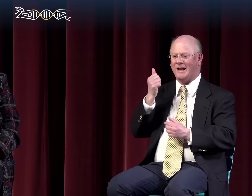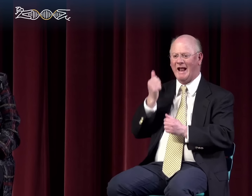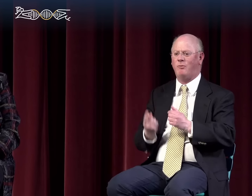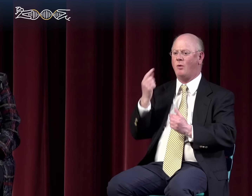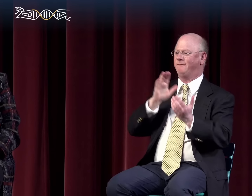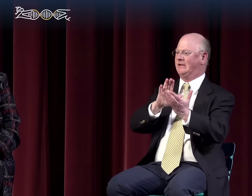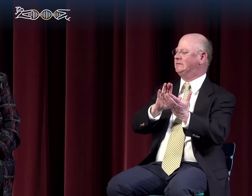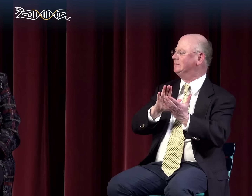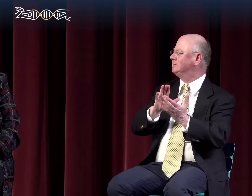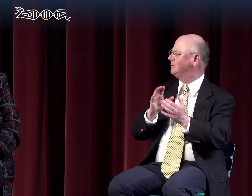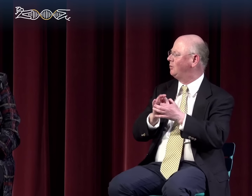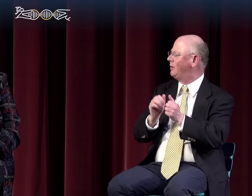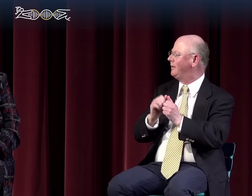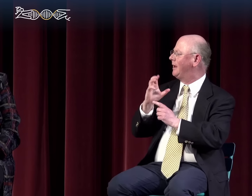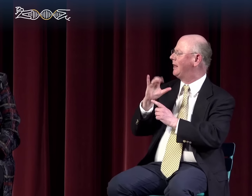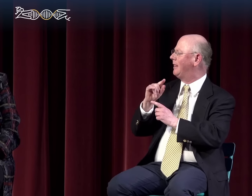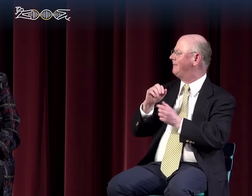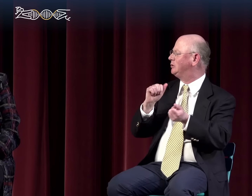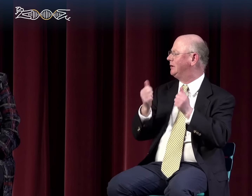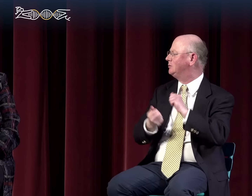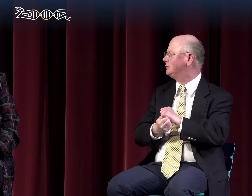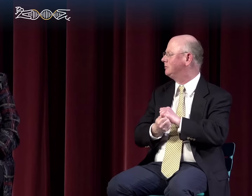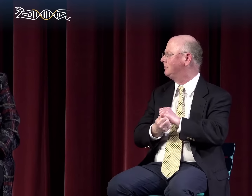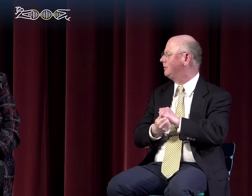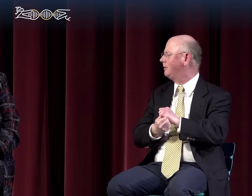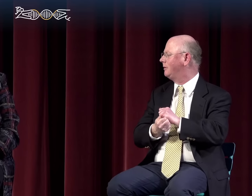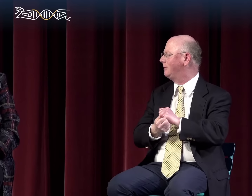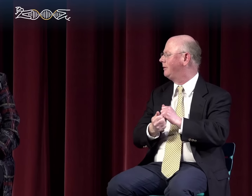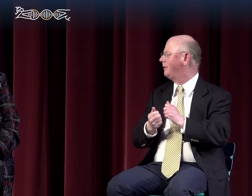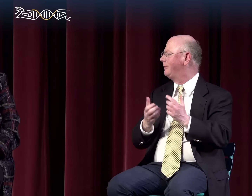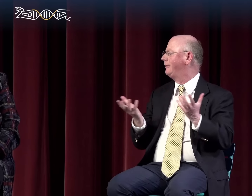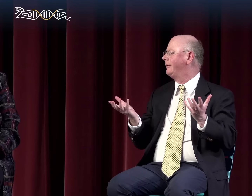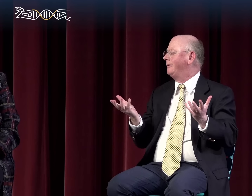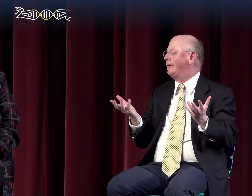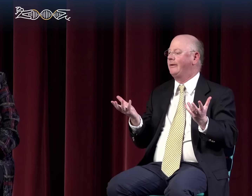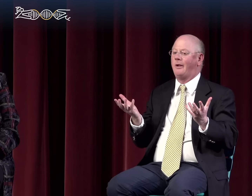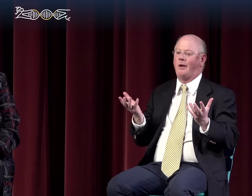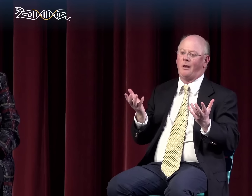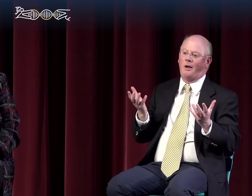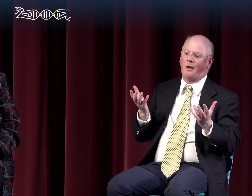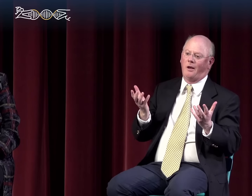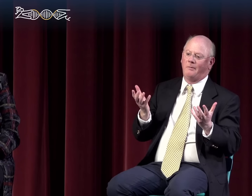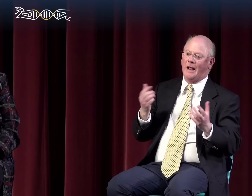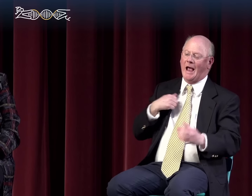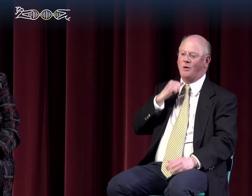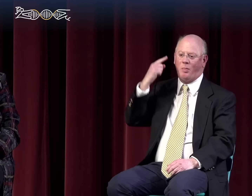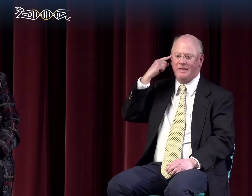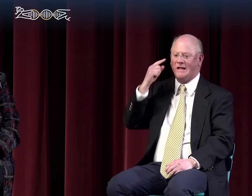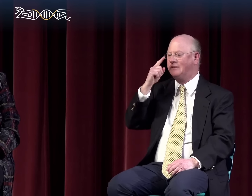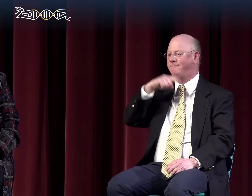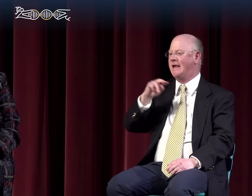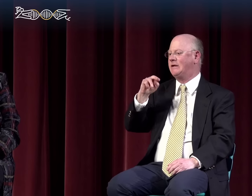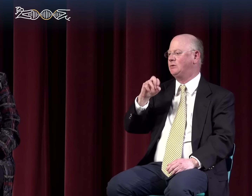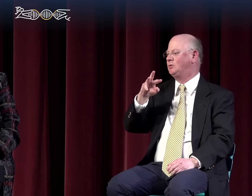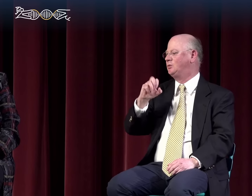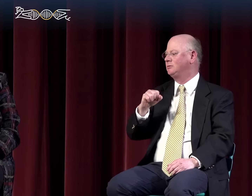Some are questions everybody will face, climate change being one. I don't think it's fake news.